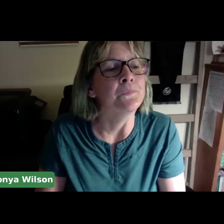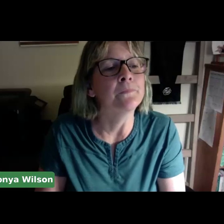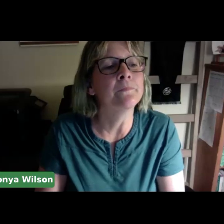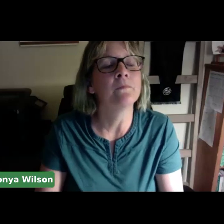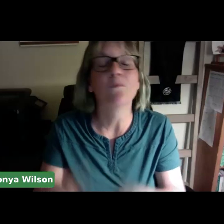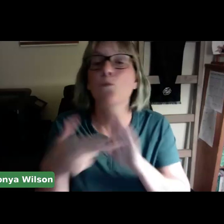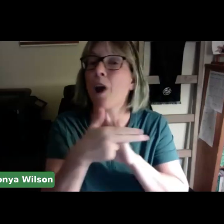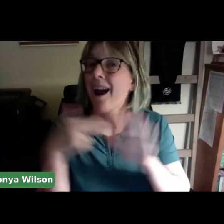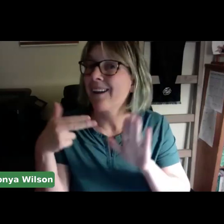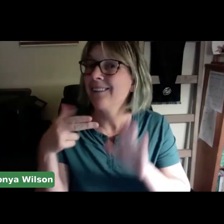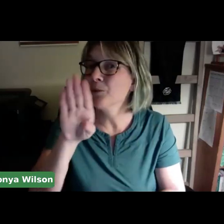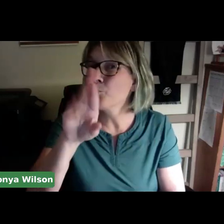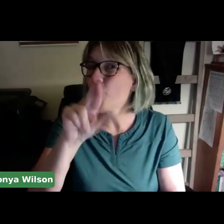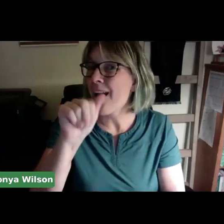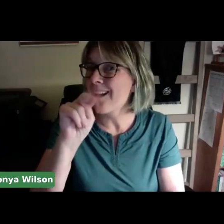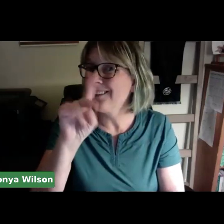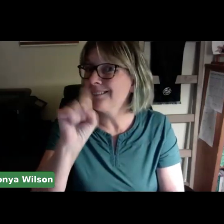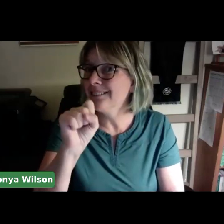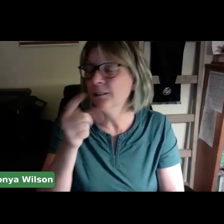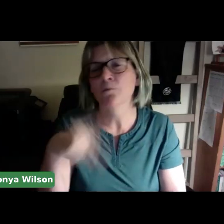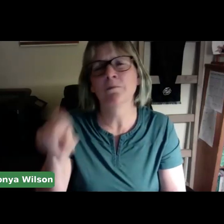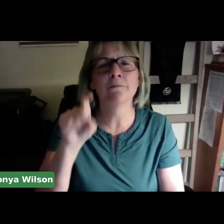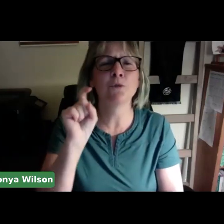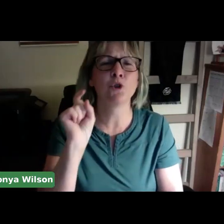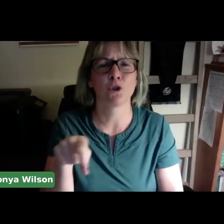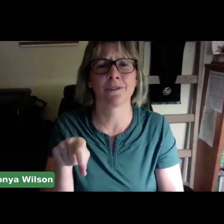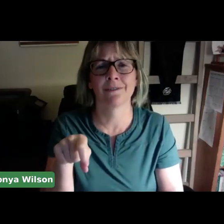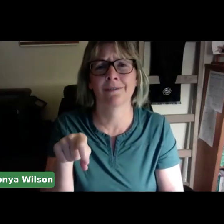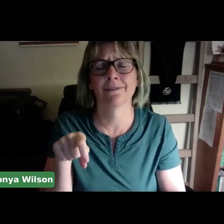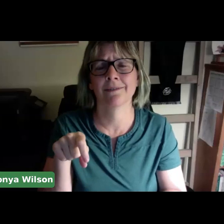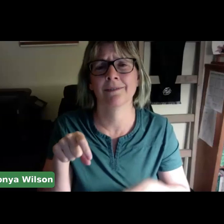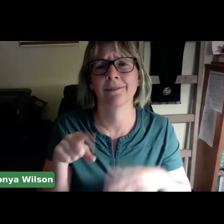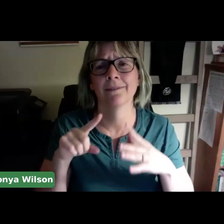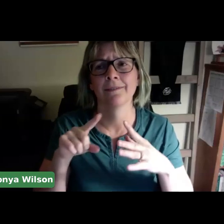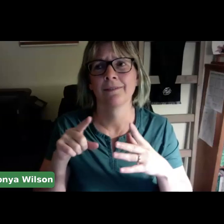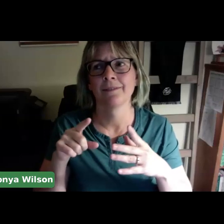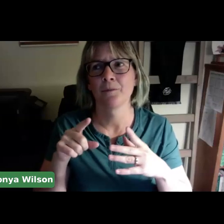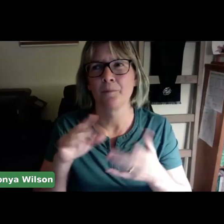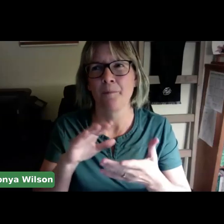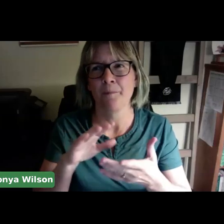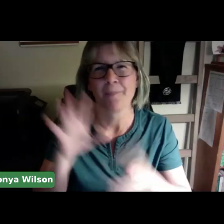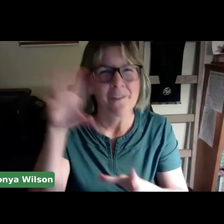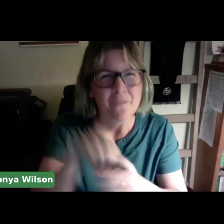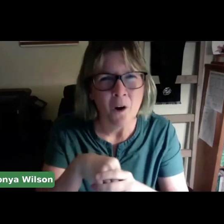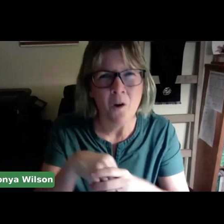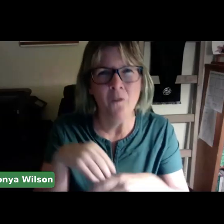And you want to make sure you get high quality introvers. Another option. Would be to utilize